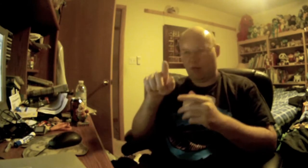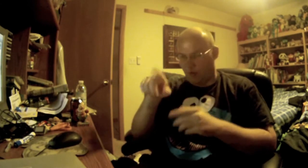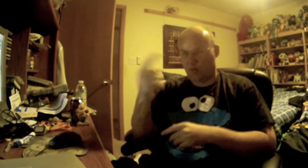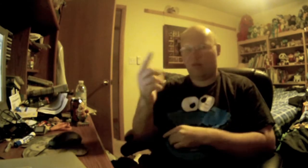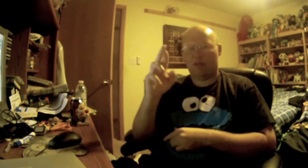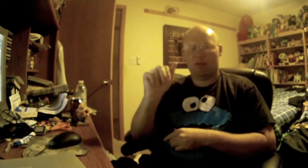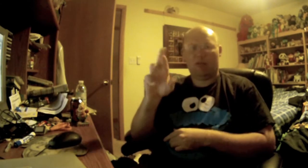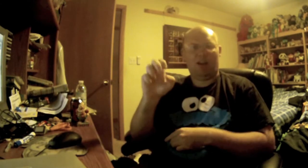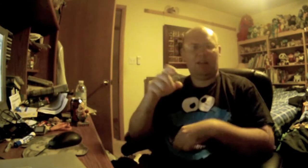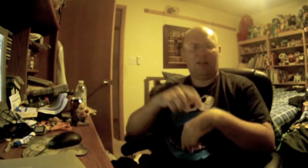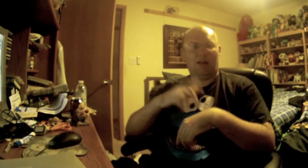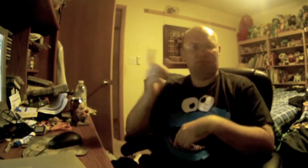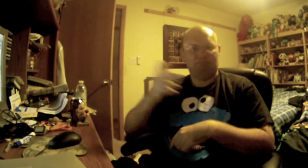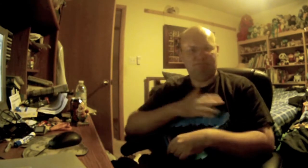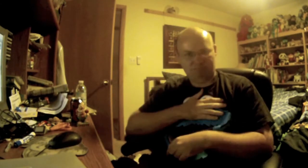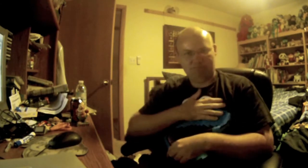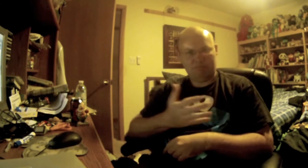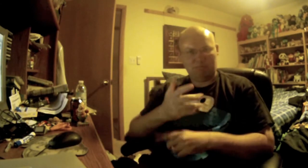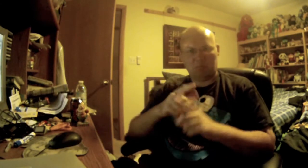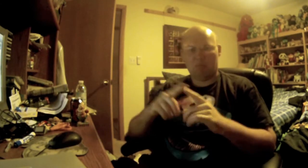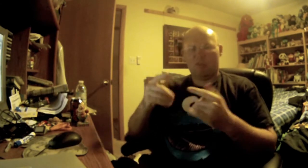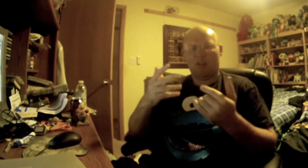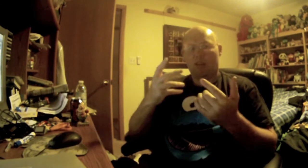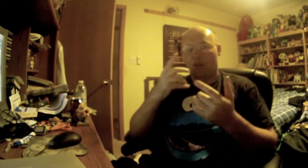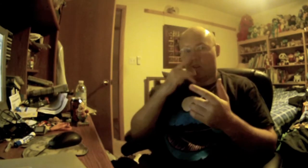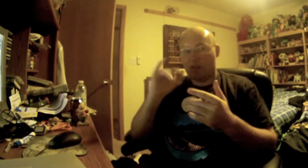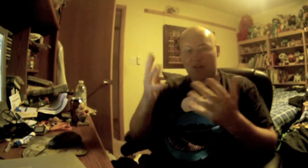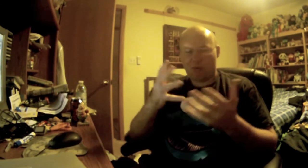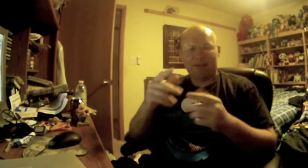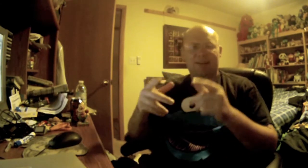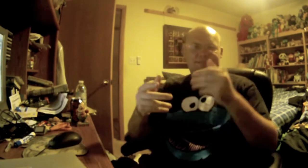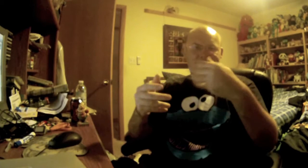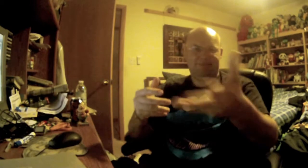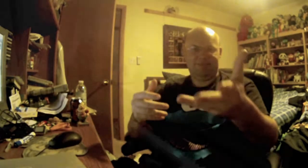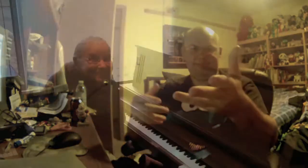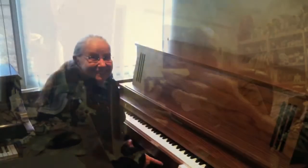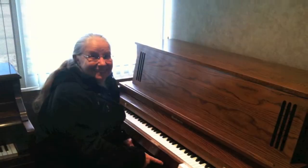She will allow it on special occasion. Here is the most recent picture of her.